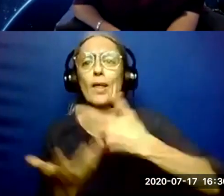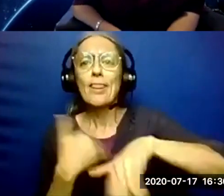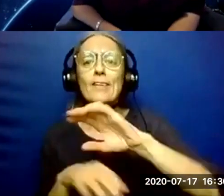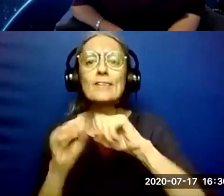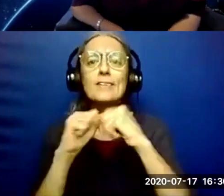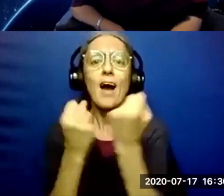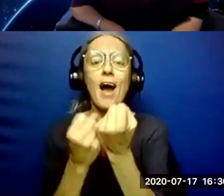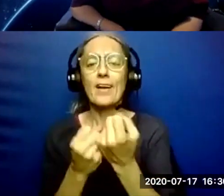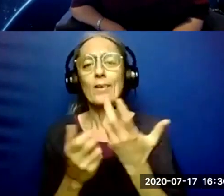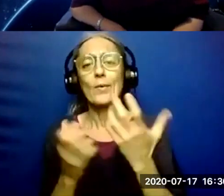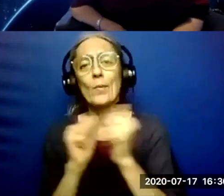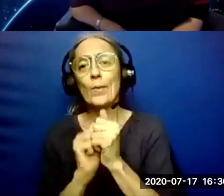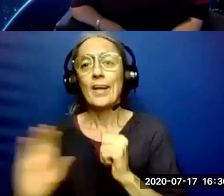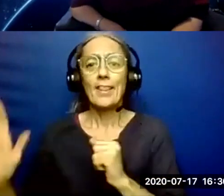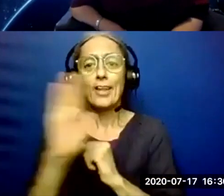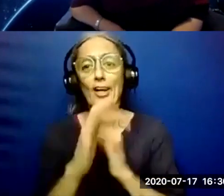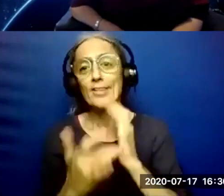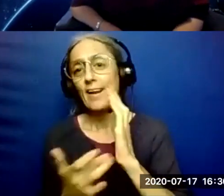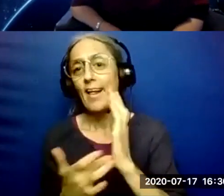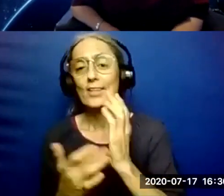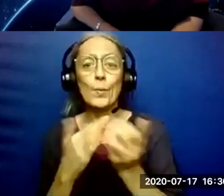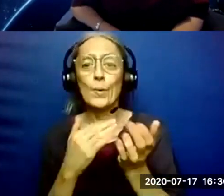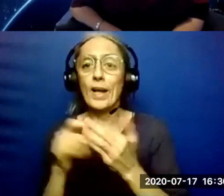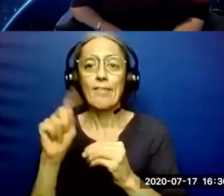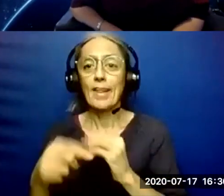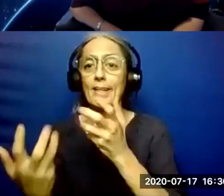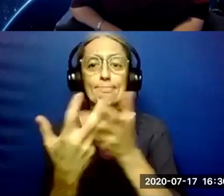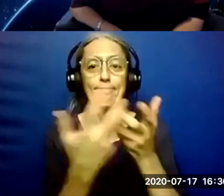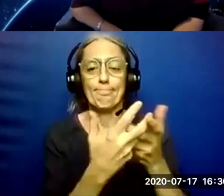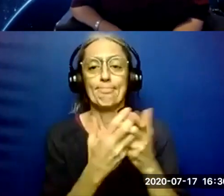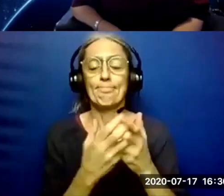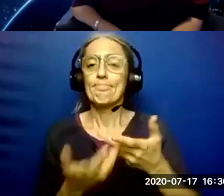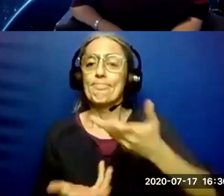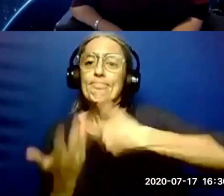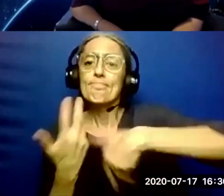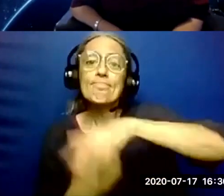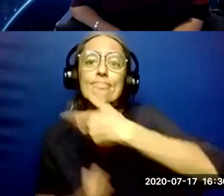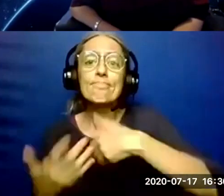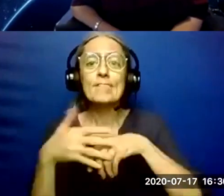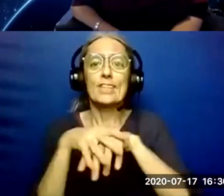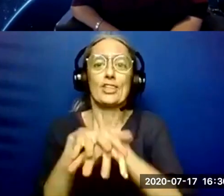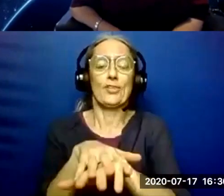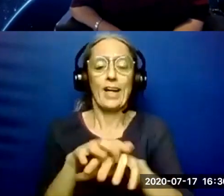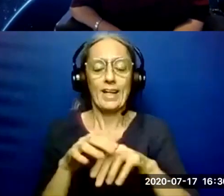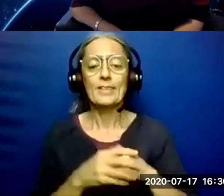is so that people can understand how, in this case, technology in the area